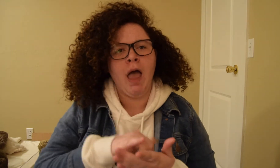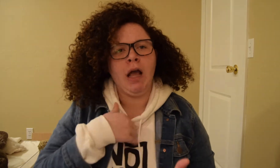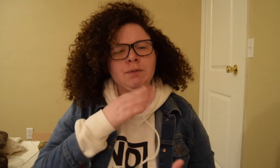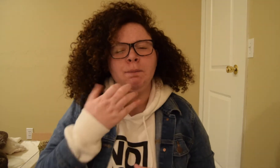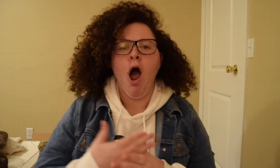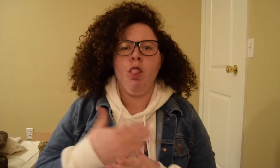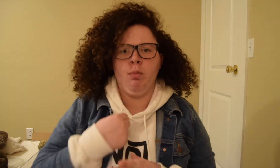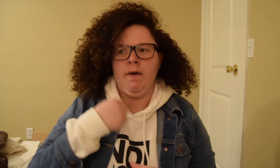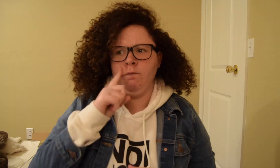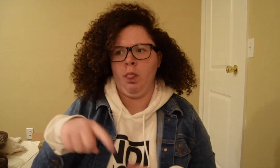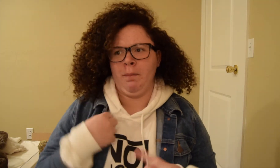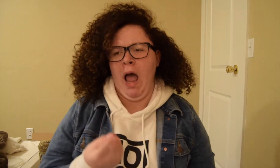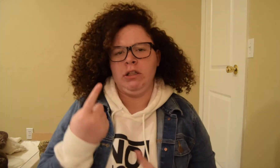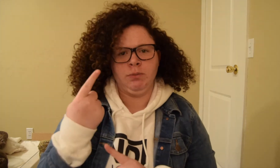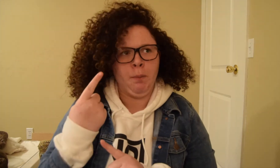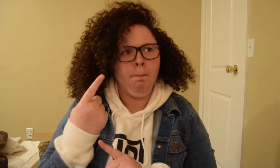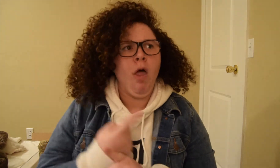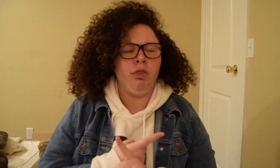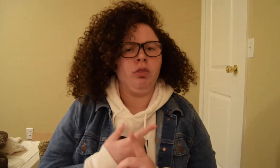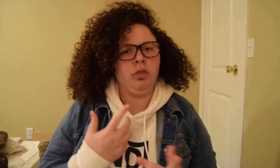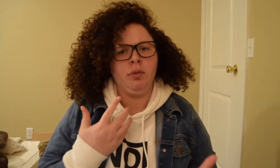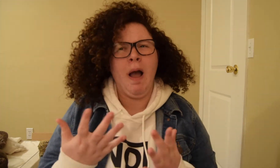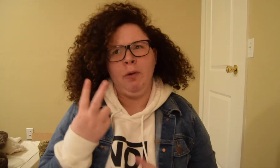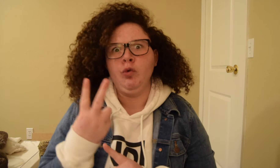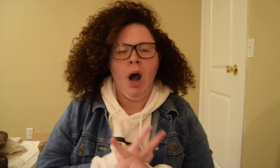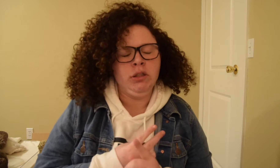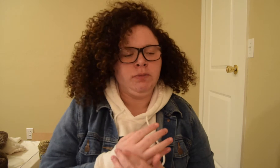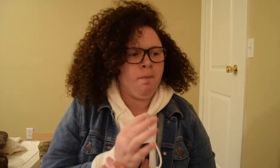That has been bothering me for the past month, maybe two months